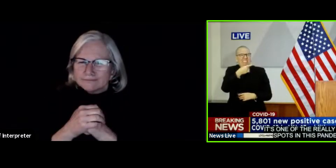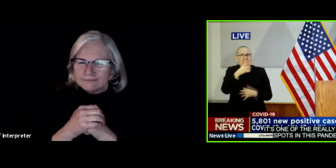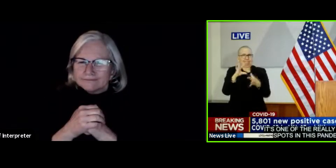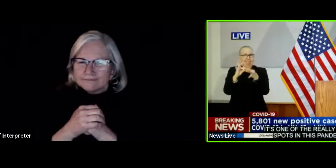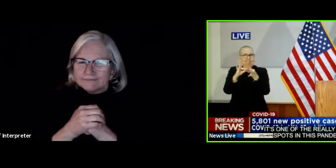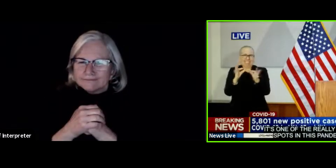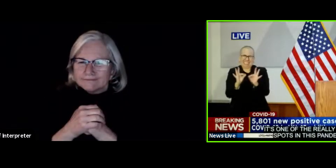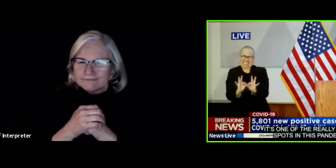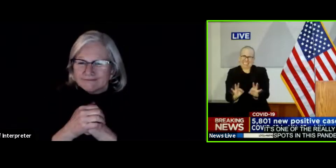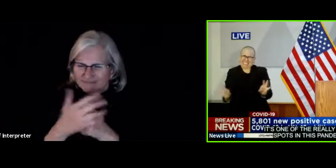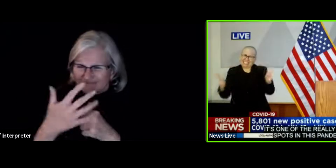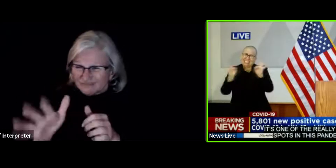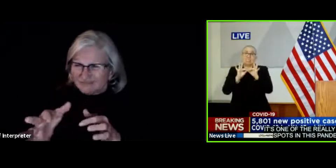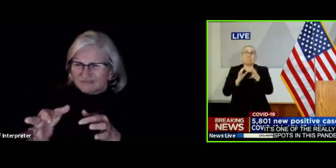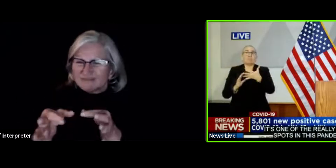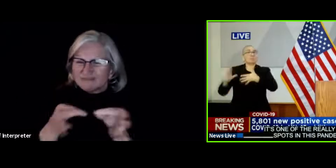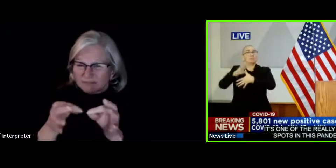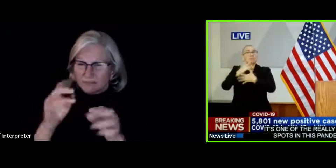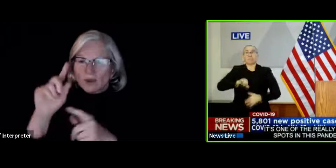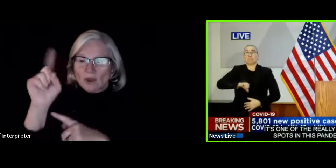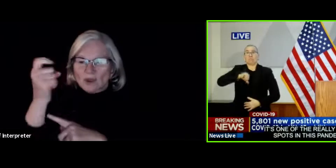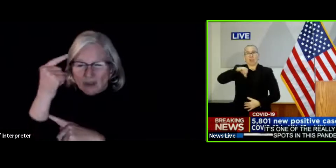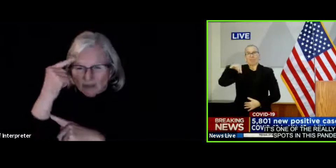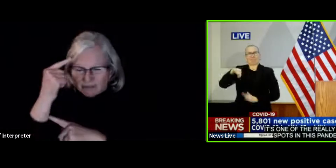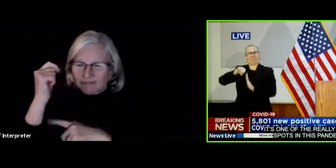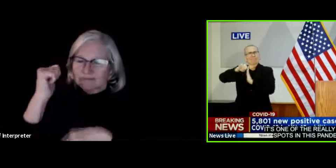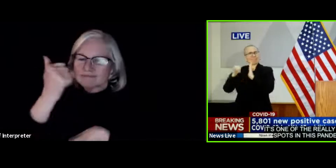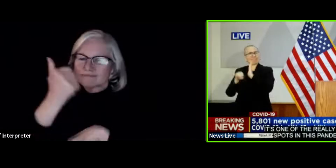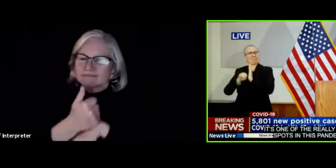THAT WE ARE VERY OPEN WITH OUR DATA AND WE TRY TO TURN AROUND